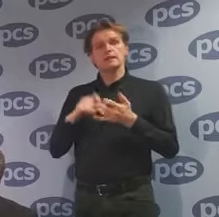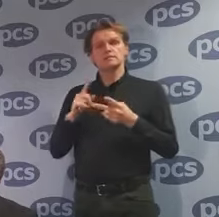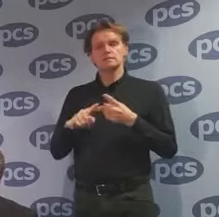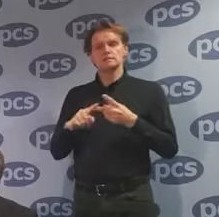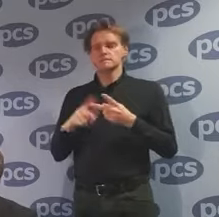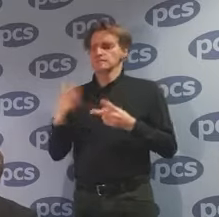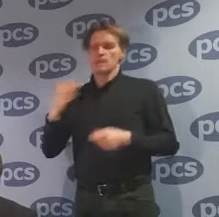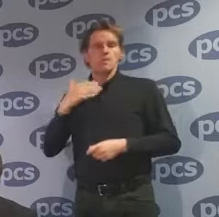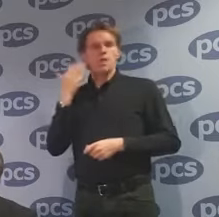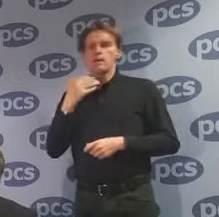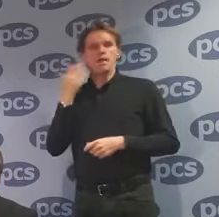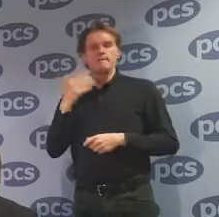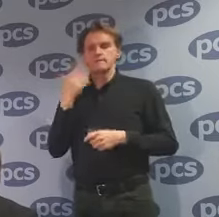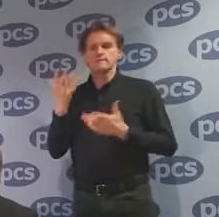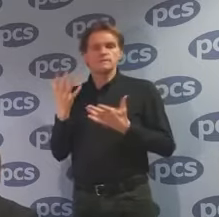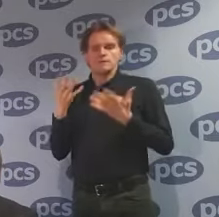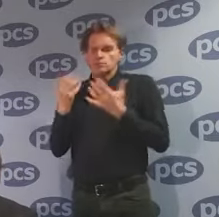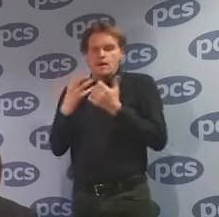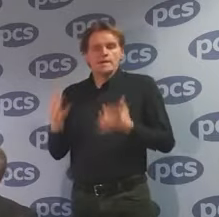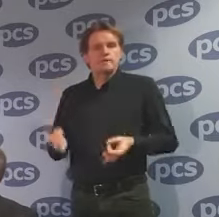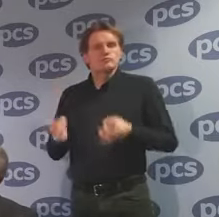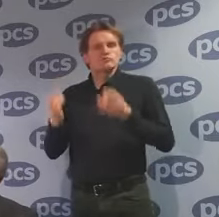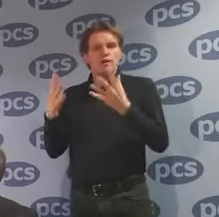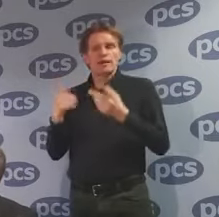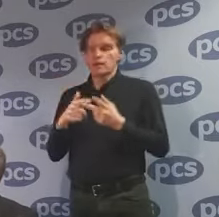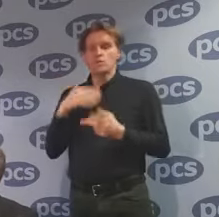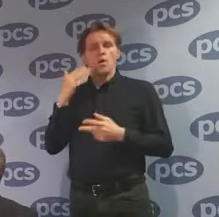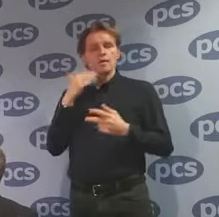requirement on the new legislation to allow you to take action and how'd you